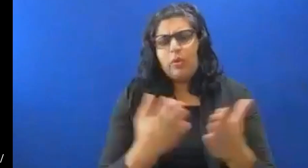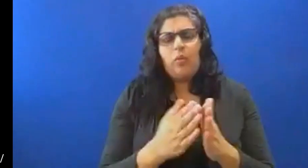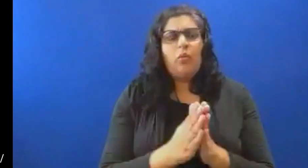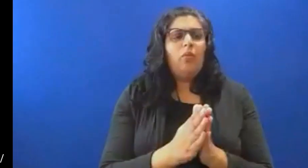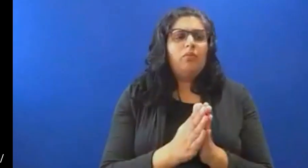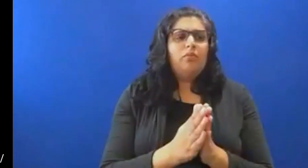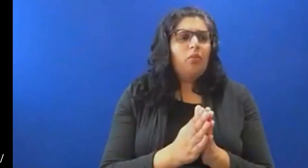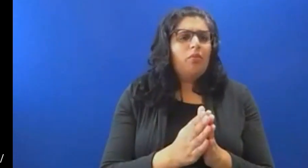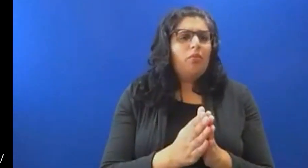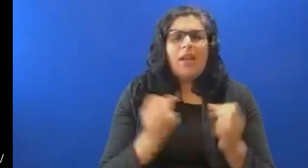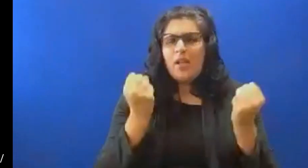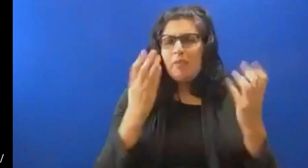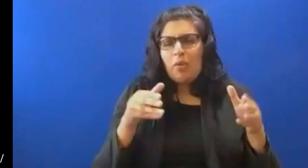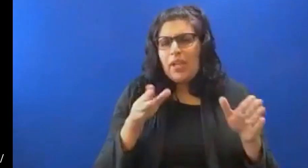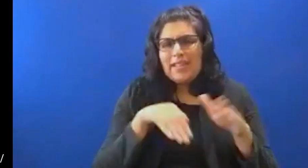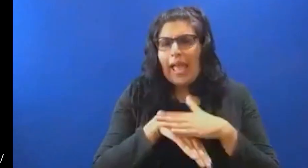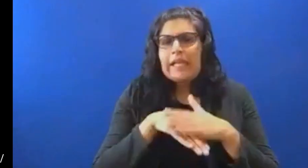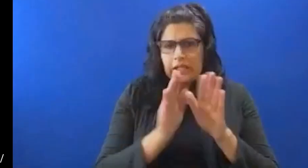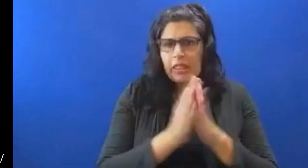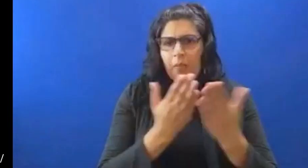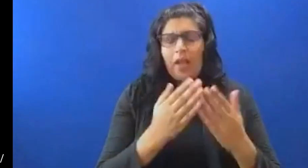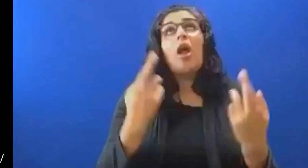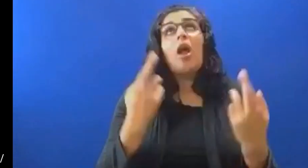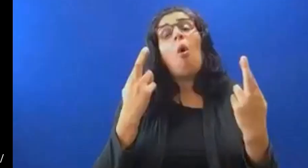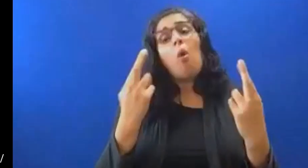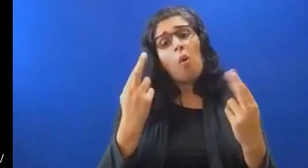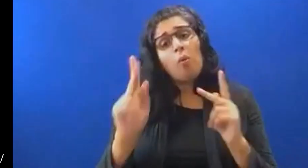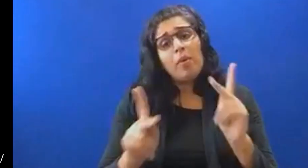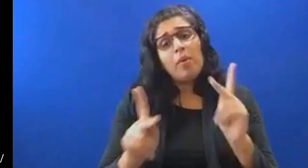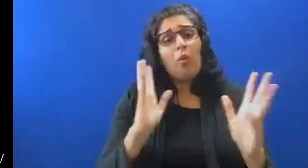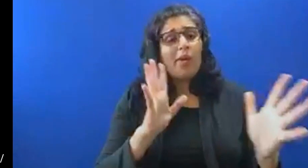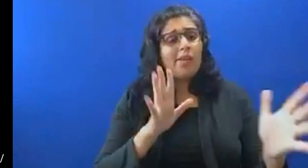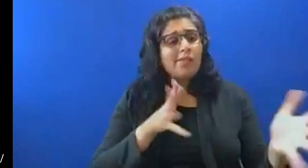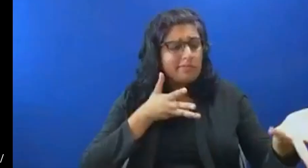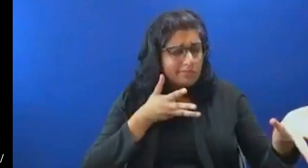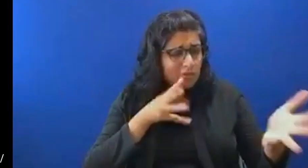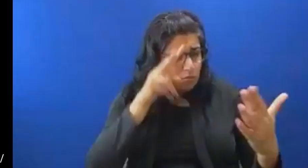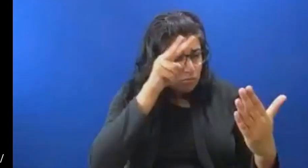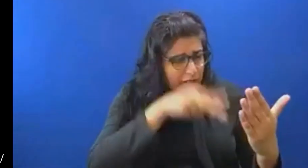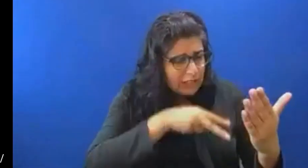I really hope that people will engage with it, learn from it, but also know that it is